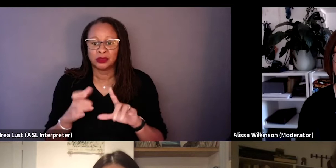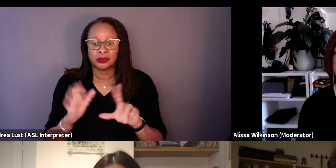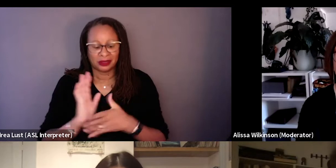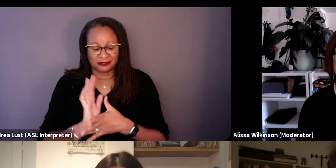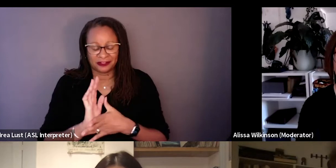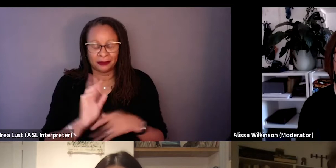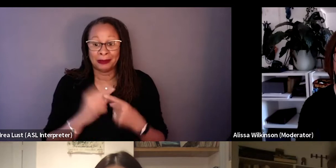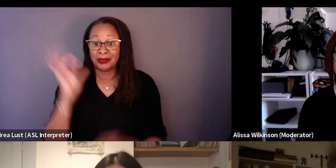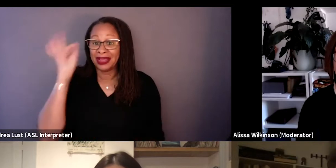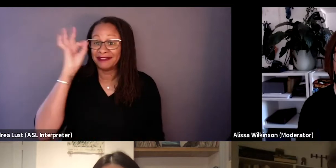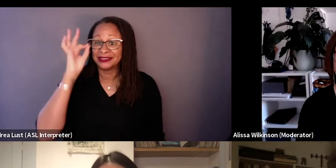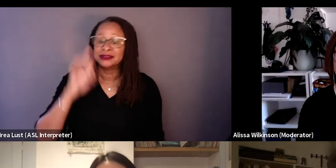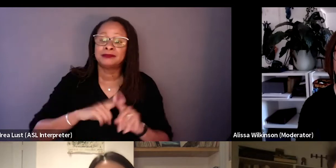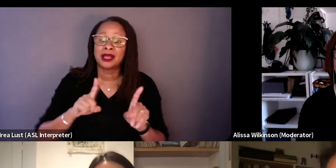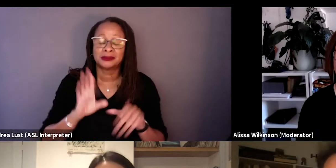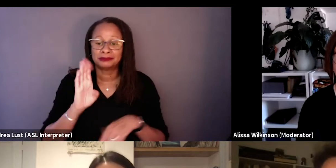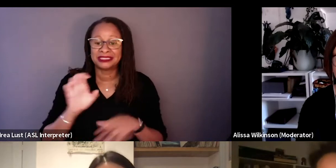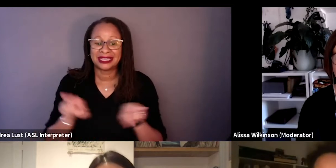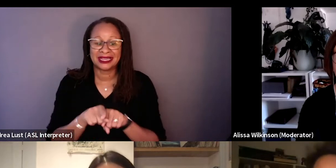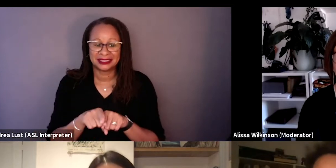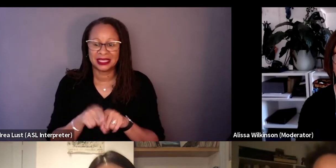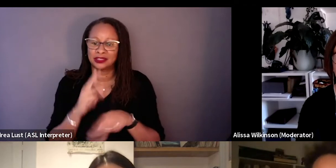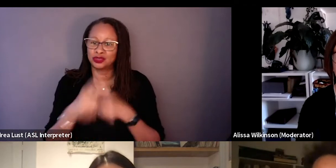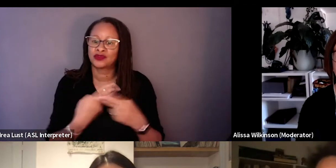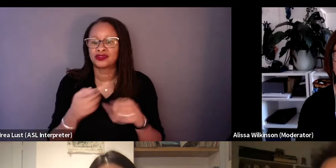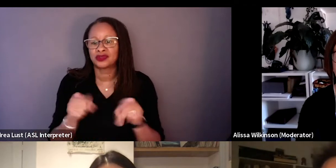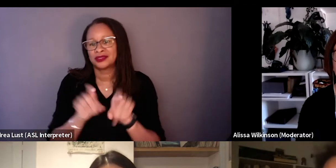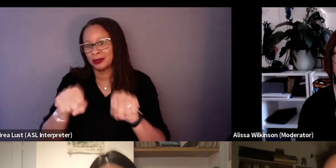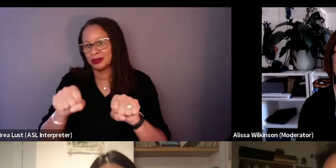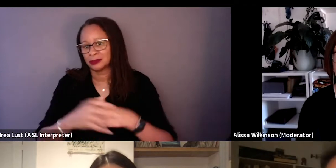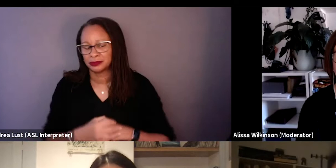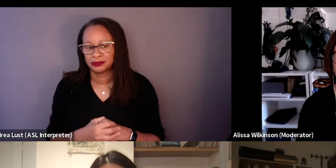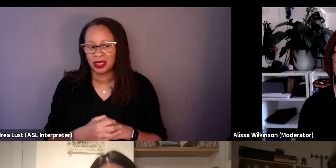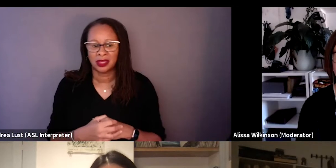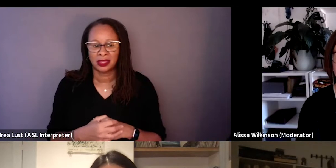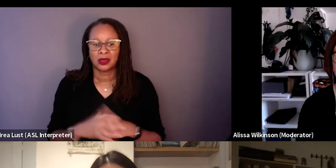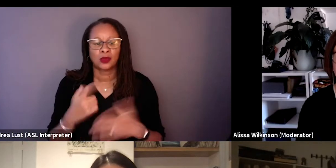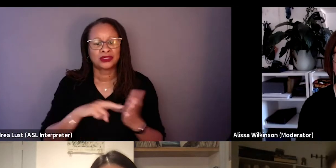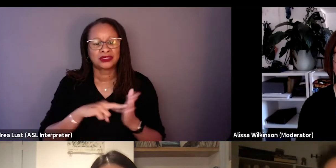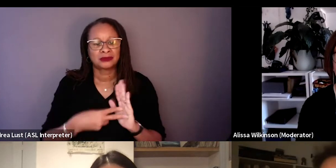but be as general, as universal as possible. And what does it mean to forgive?